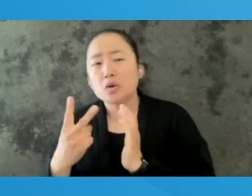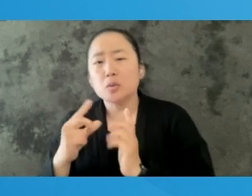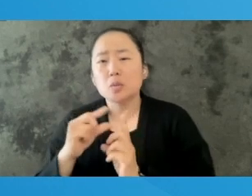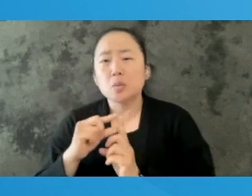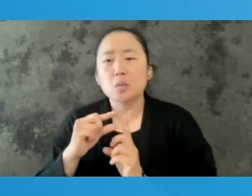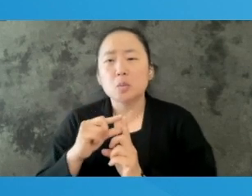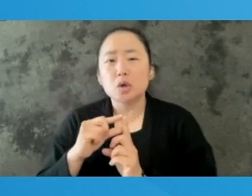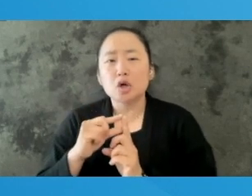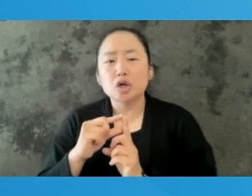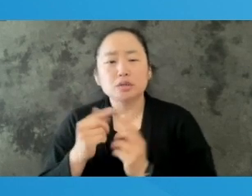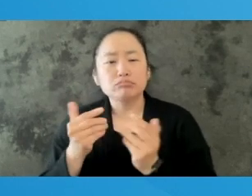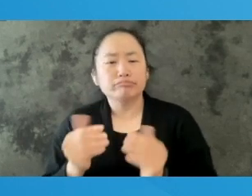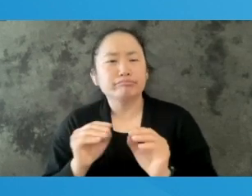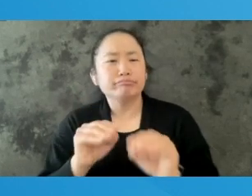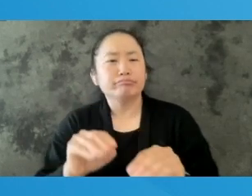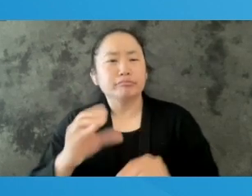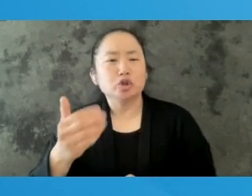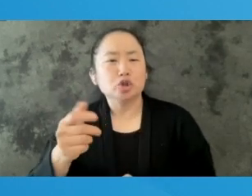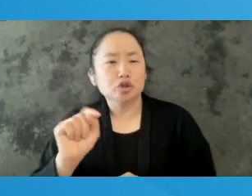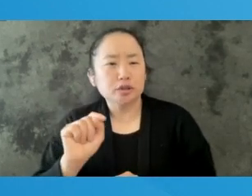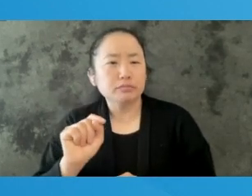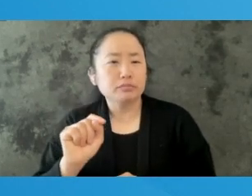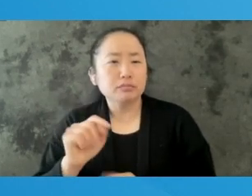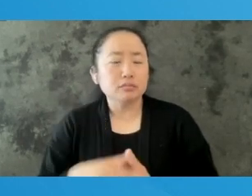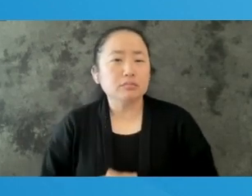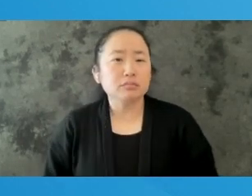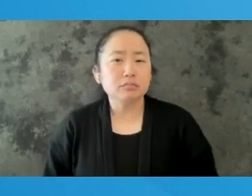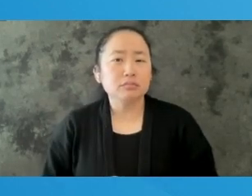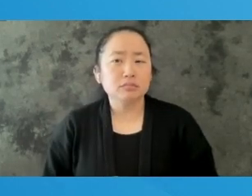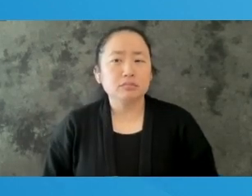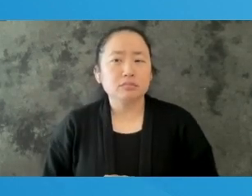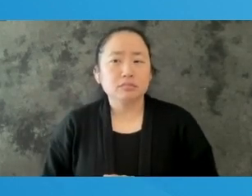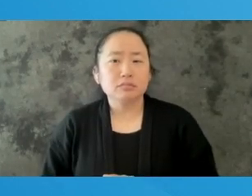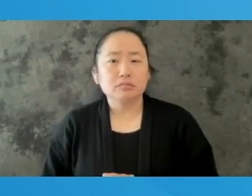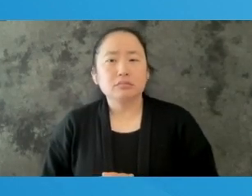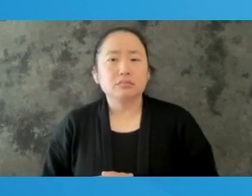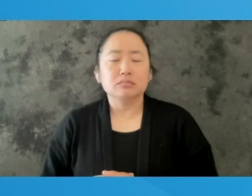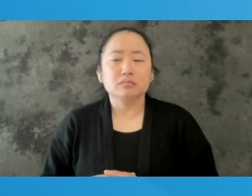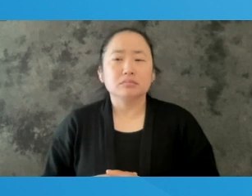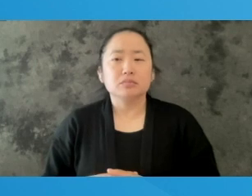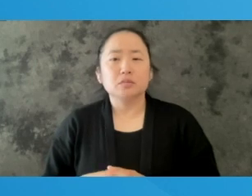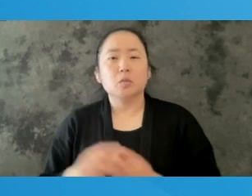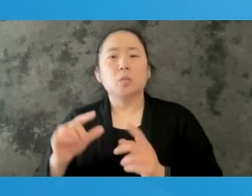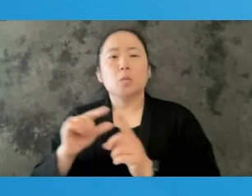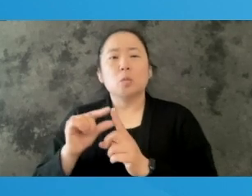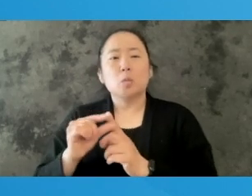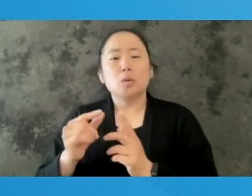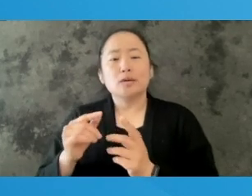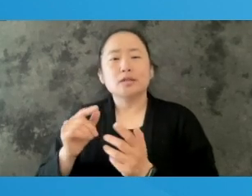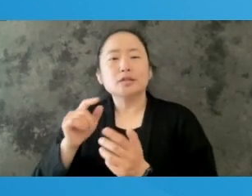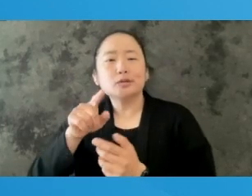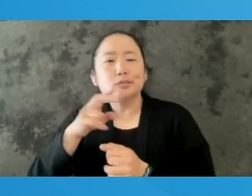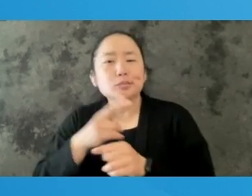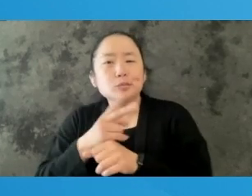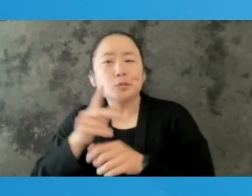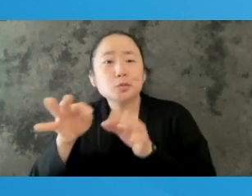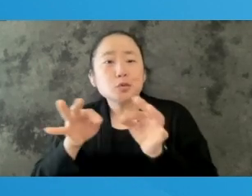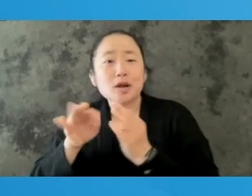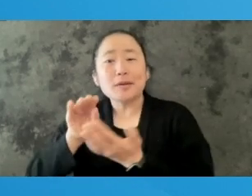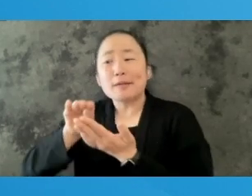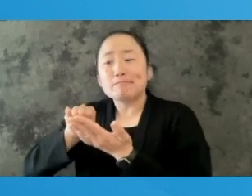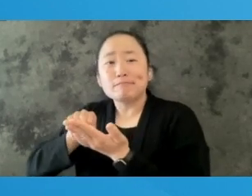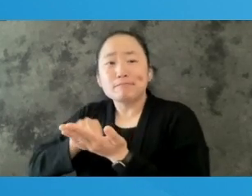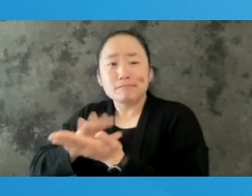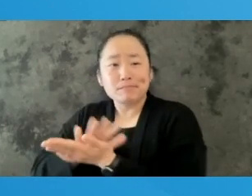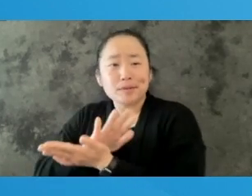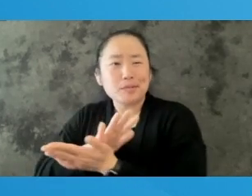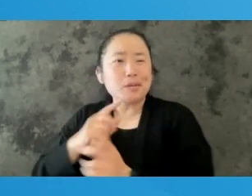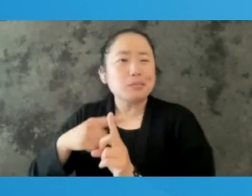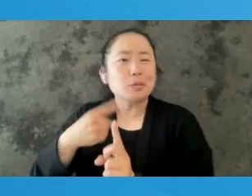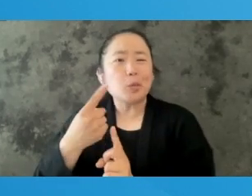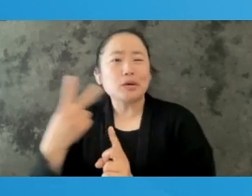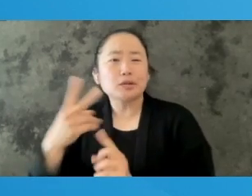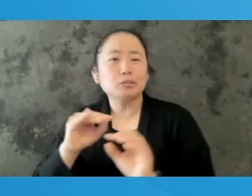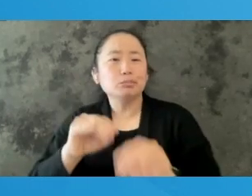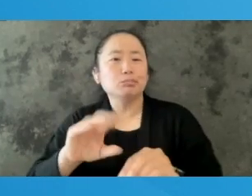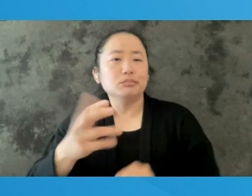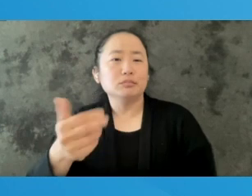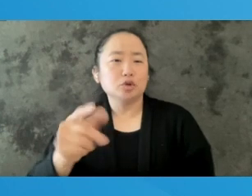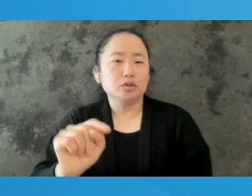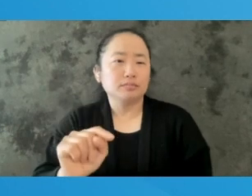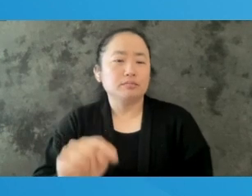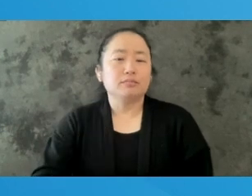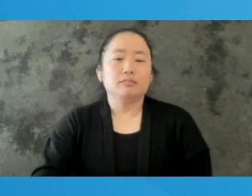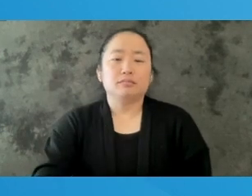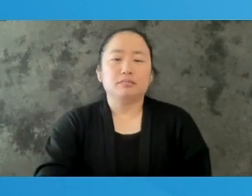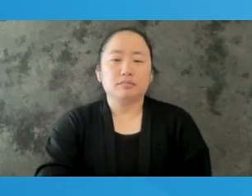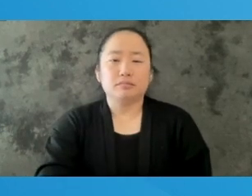So, either on your paper or in the chat words that you would use to describe this detail.